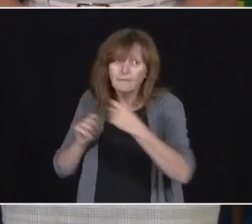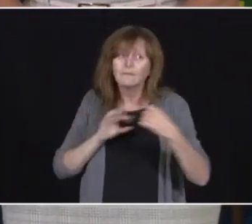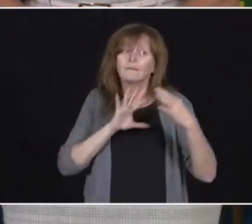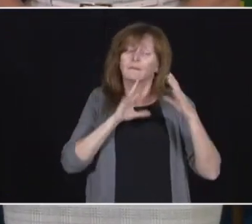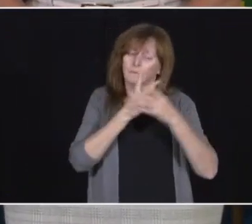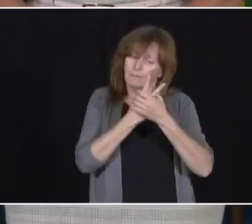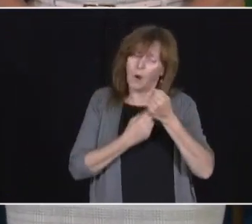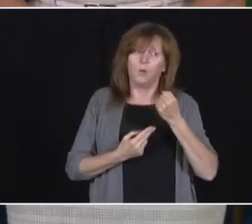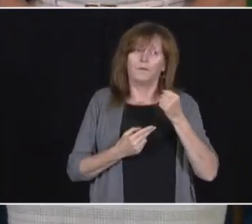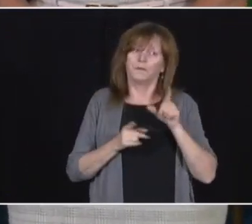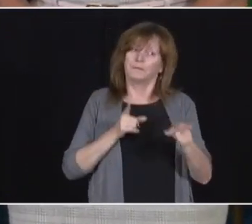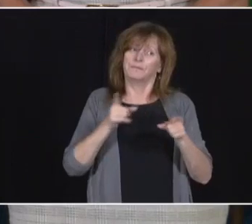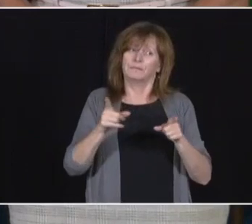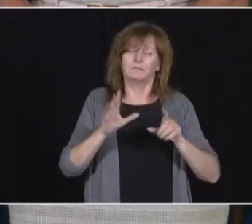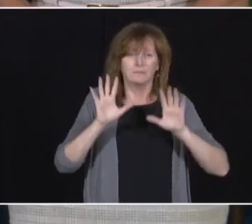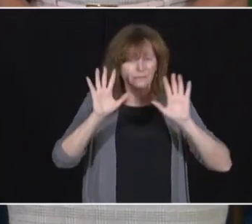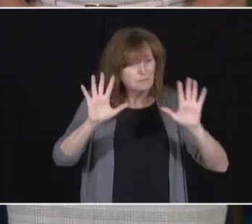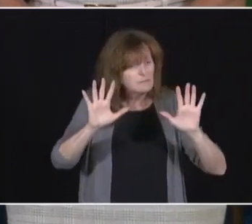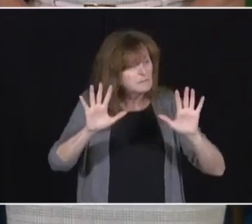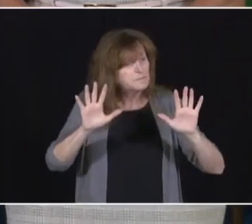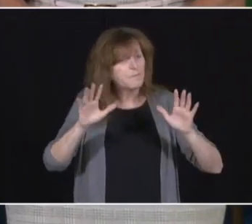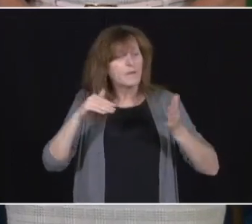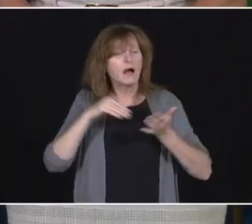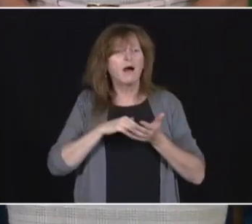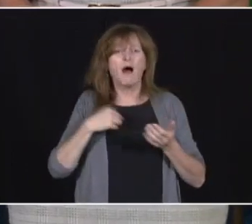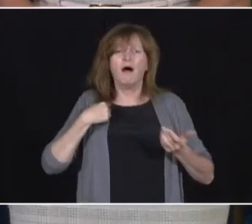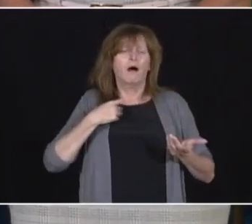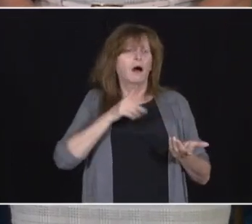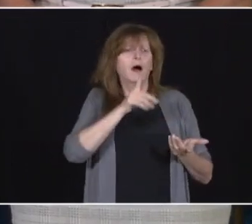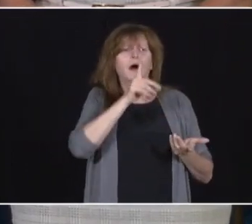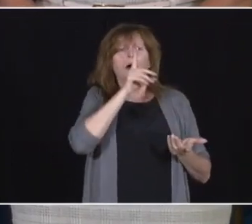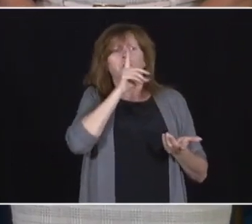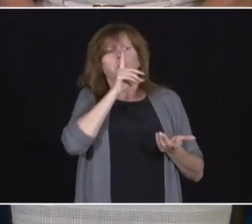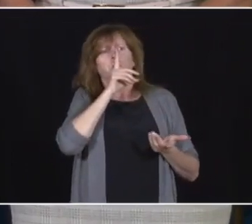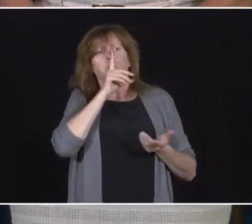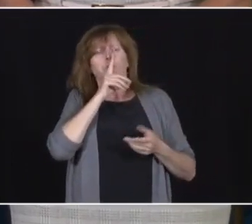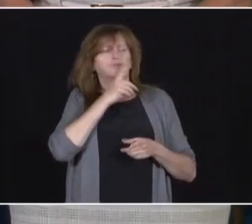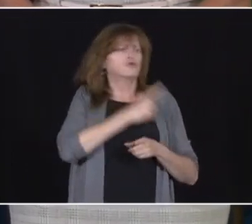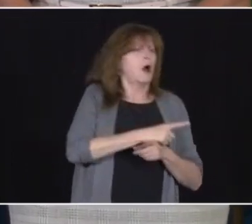That is what I think we need to do. And you know something, again, I am not saying